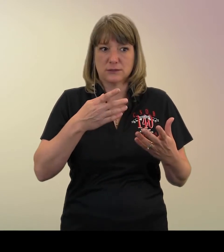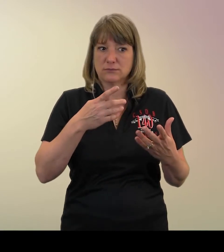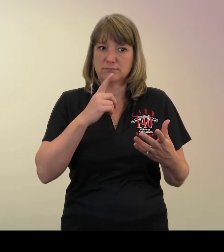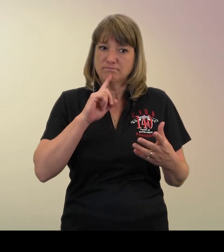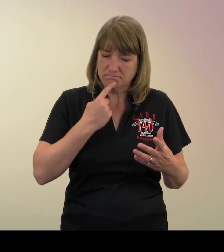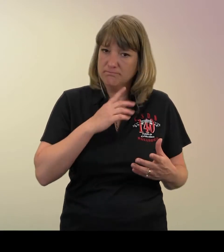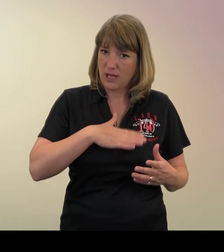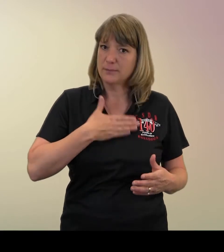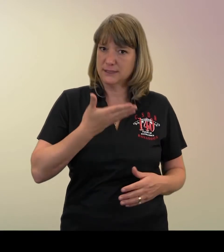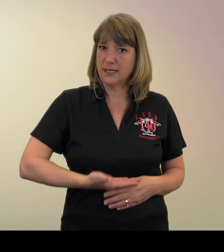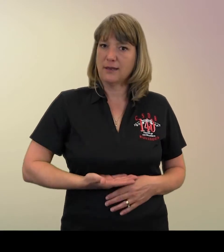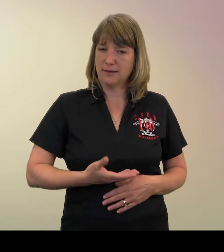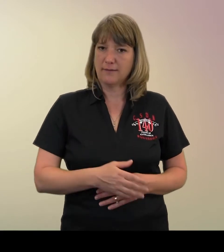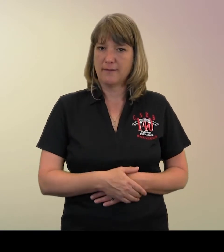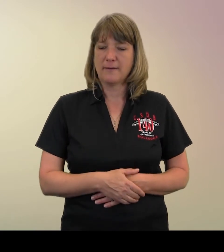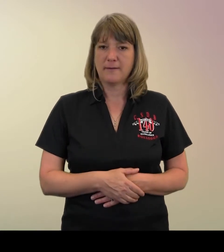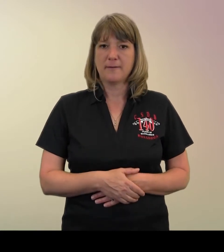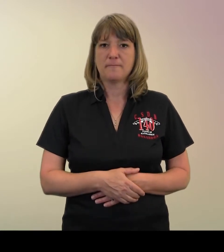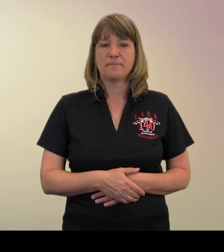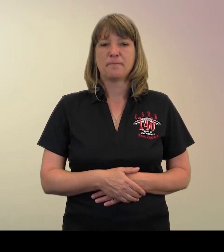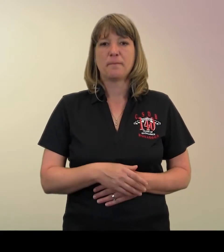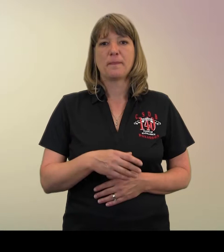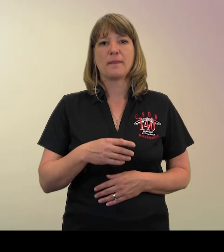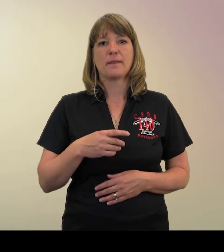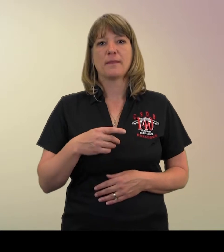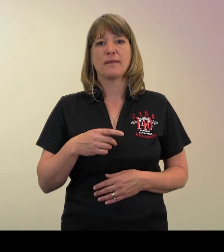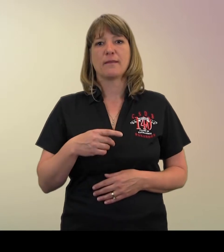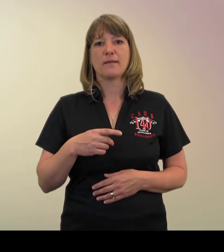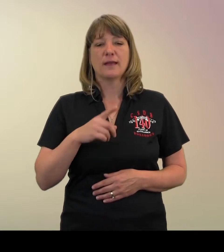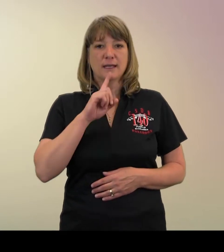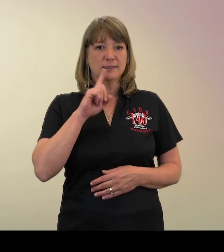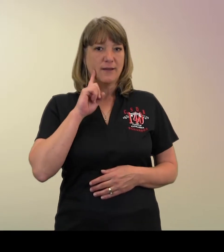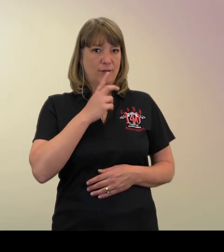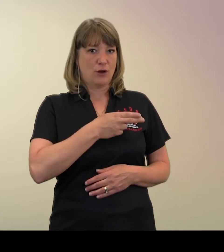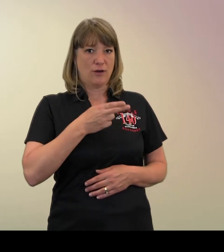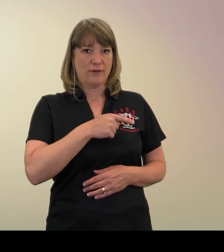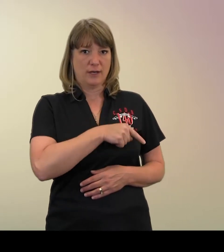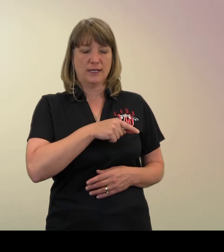significant upset. For children, who are typically